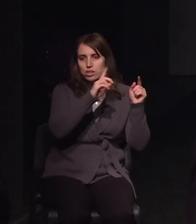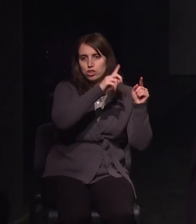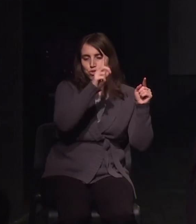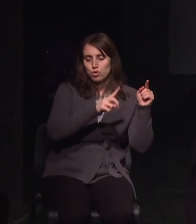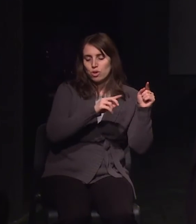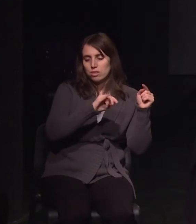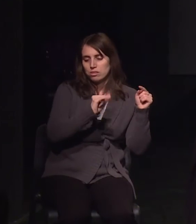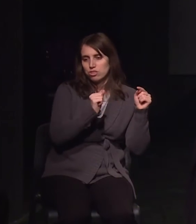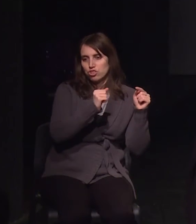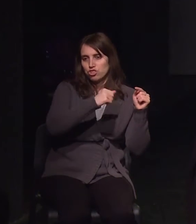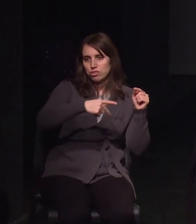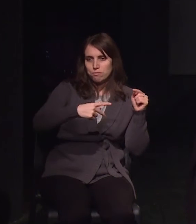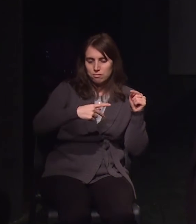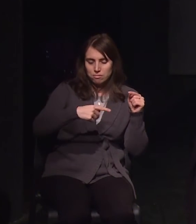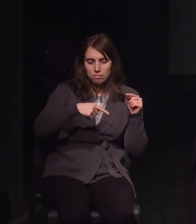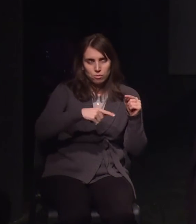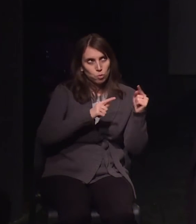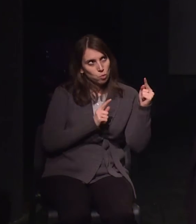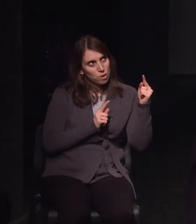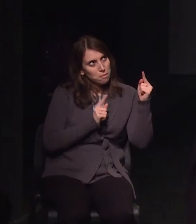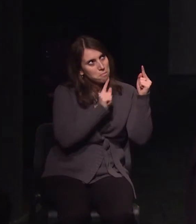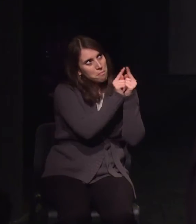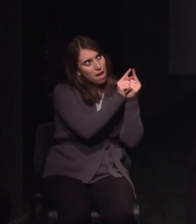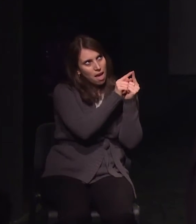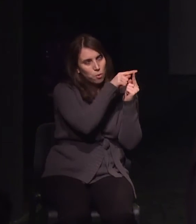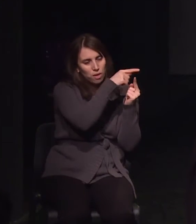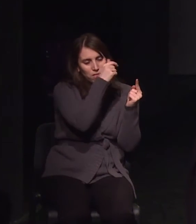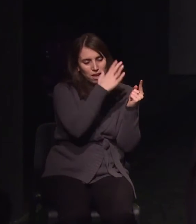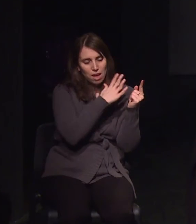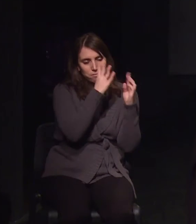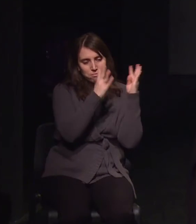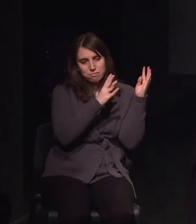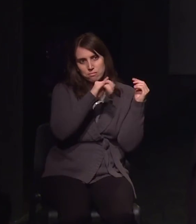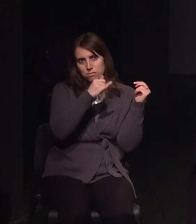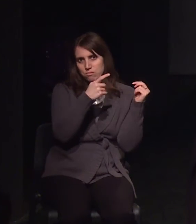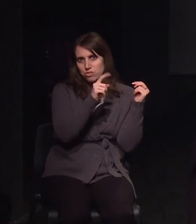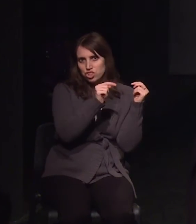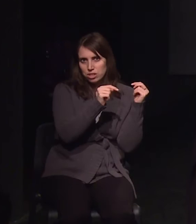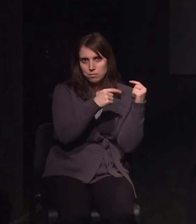where we met with the guy from the Detroit Jit, and my mind is being blown by these dancers